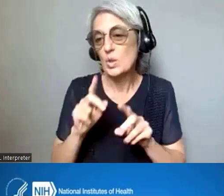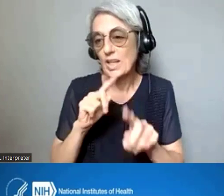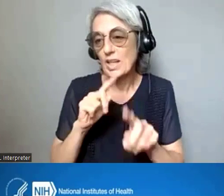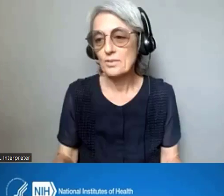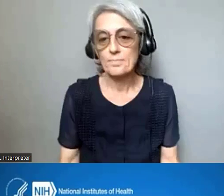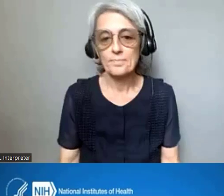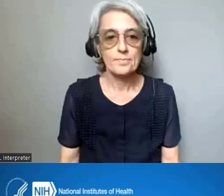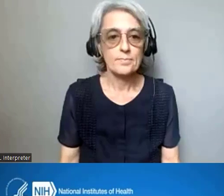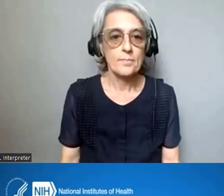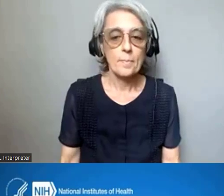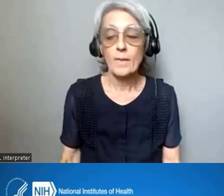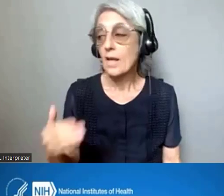Charles Anson: Thank you, Mahua.